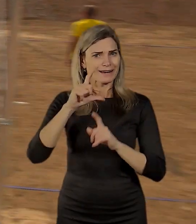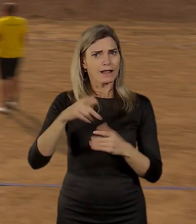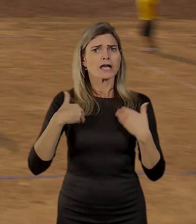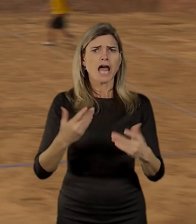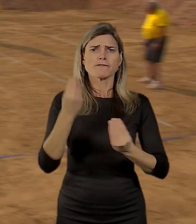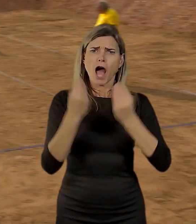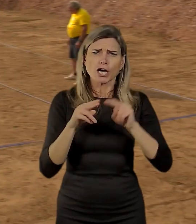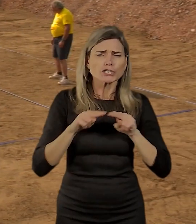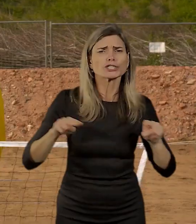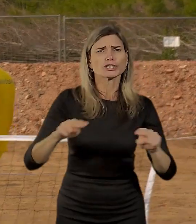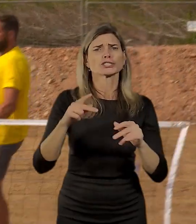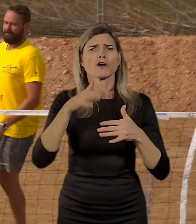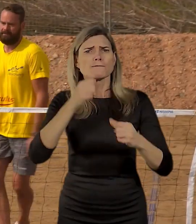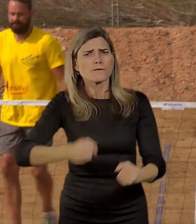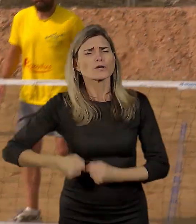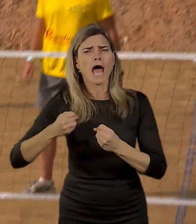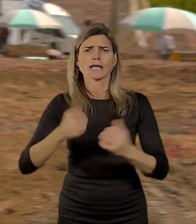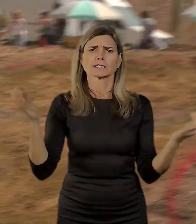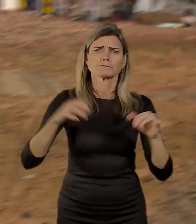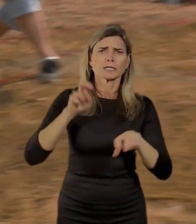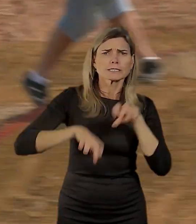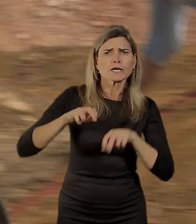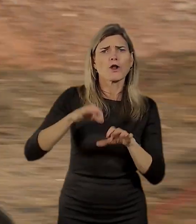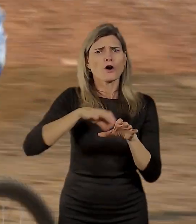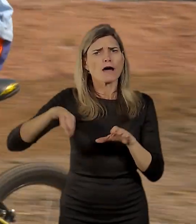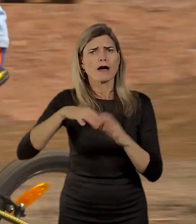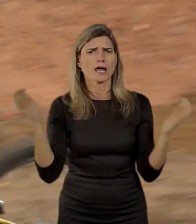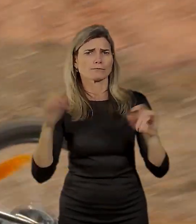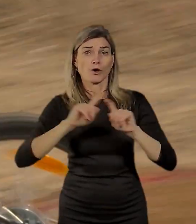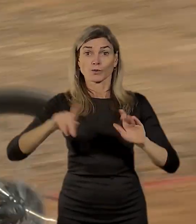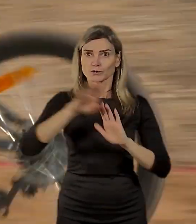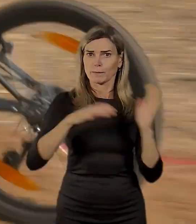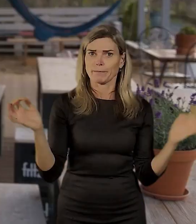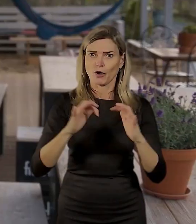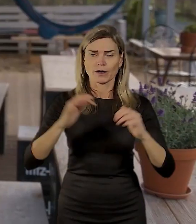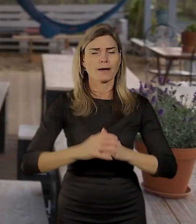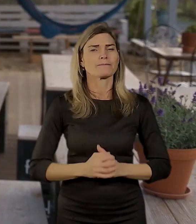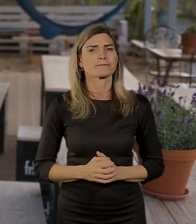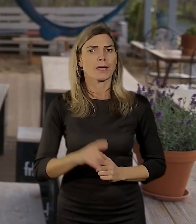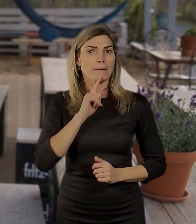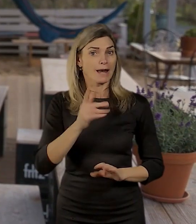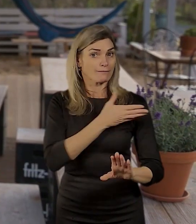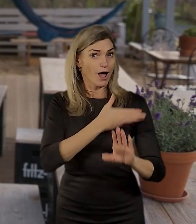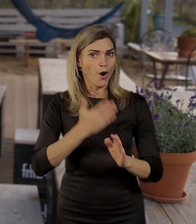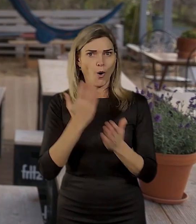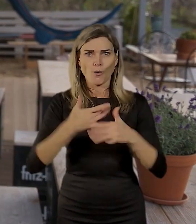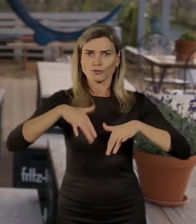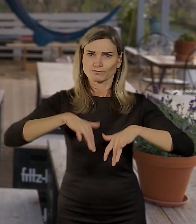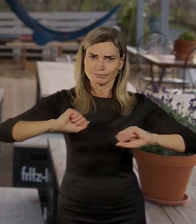Local people have learned to come here. We hold a lot of events here, which are mainly intended for children, for adults we try to do a lot of